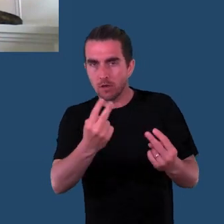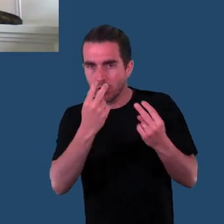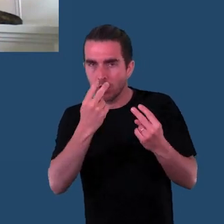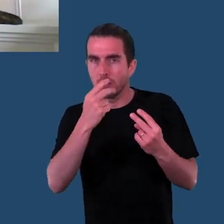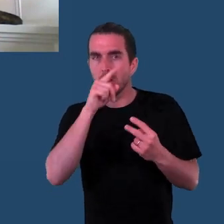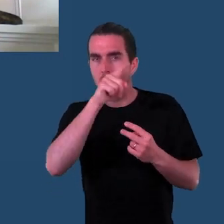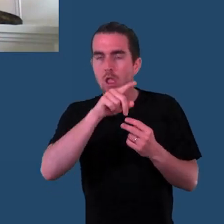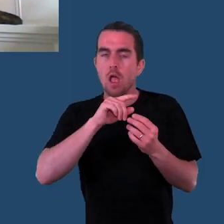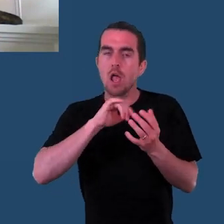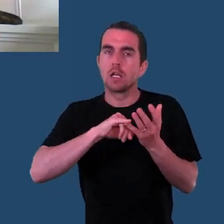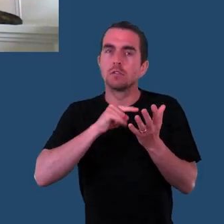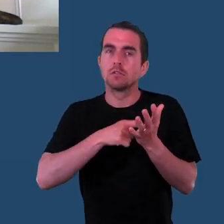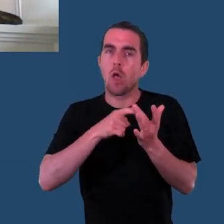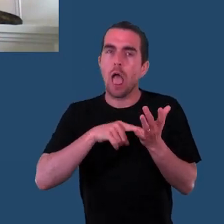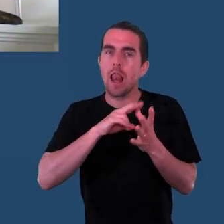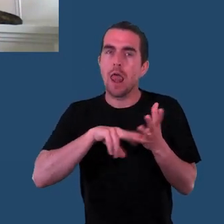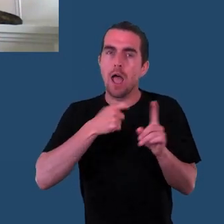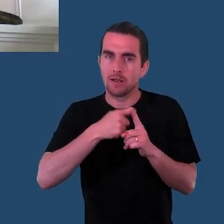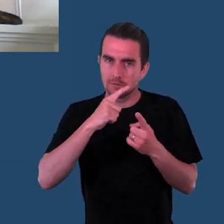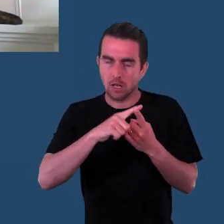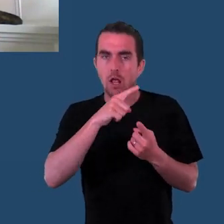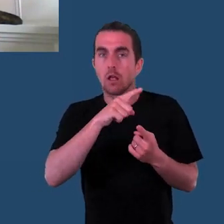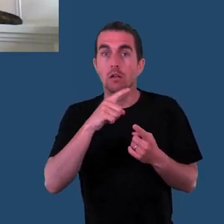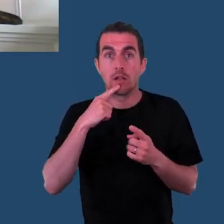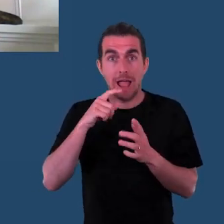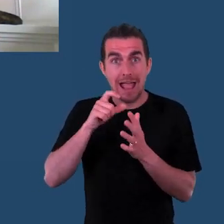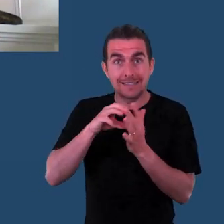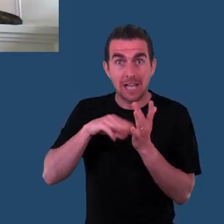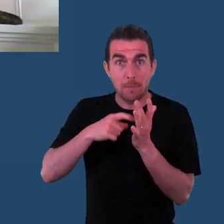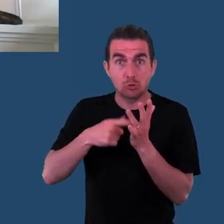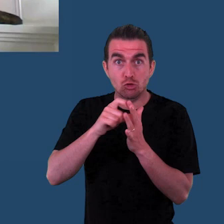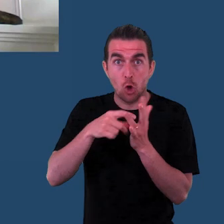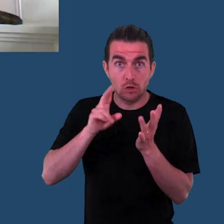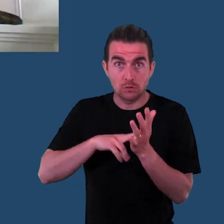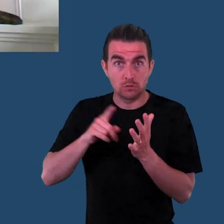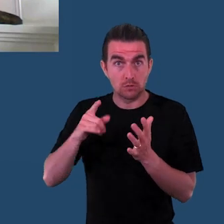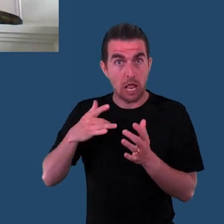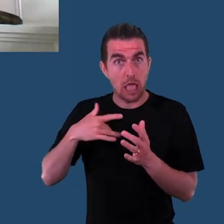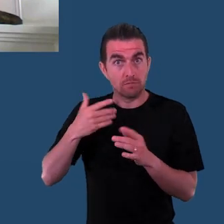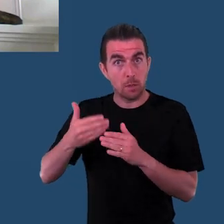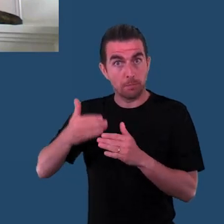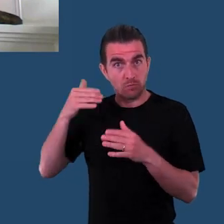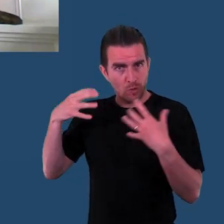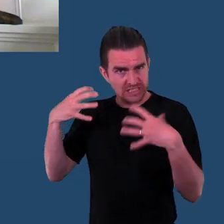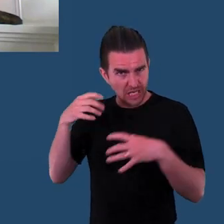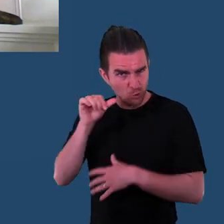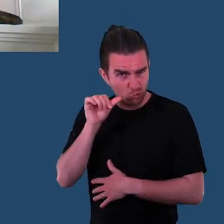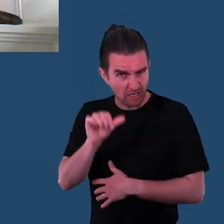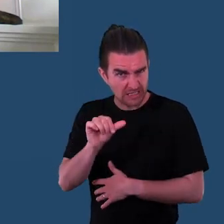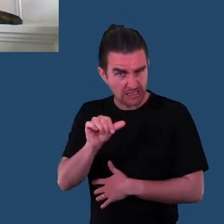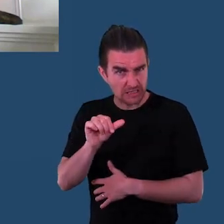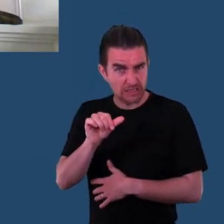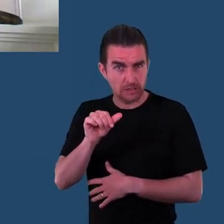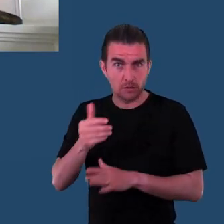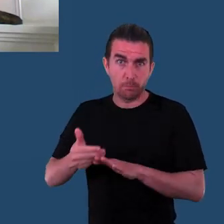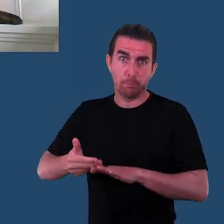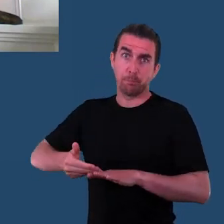We did touch on this a bit earlier, but did dimetrodon live before the dinosaurs? They did, didn't they? Long before the dinosaurs.